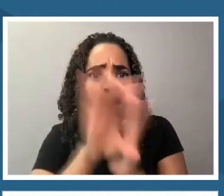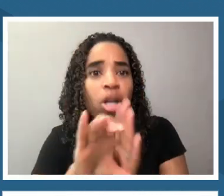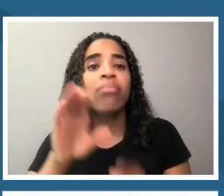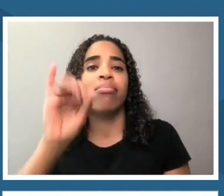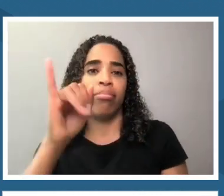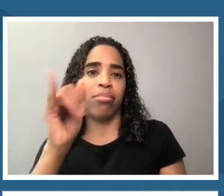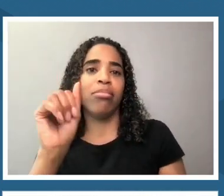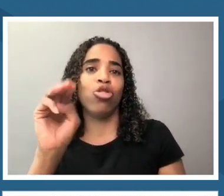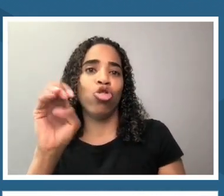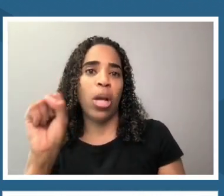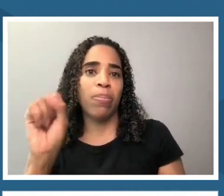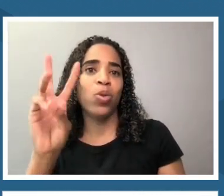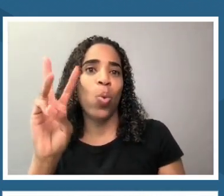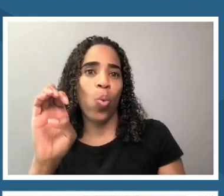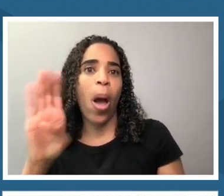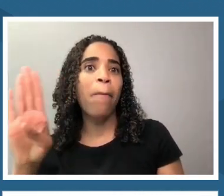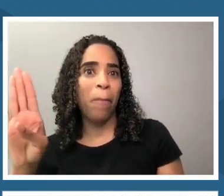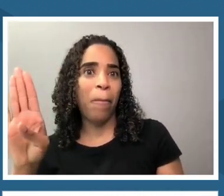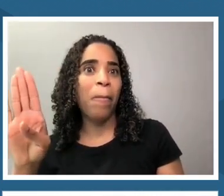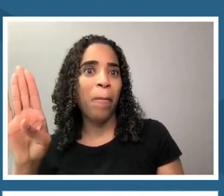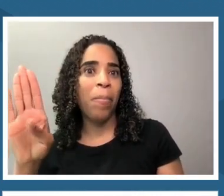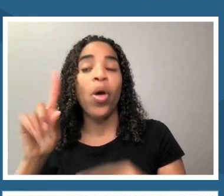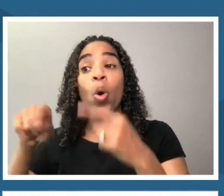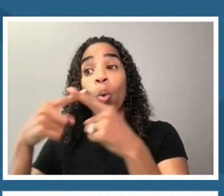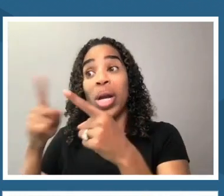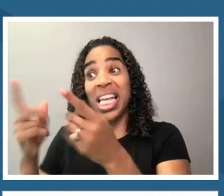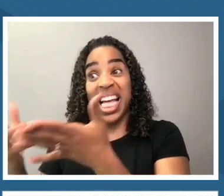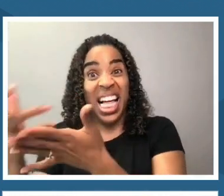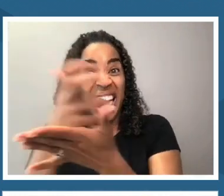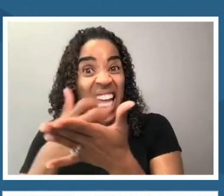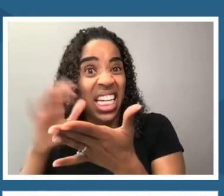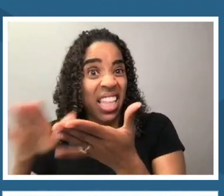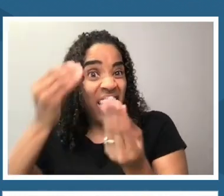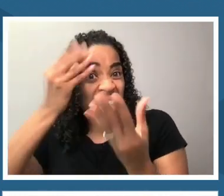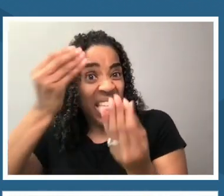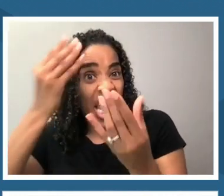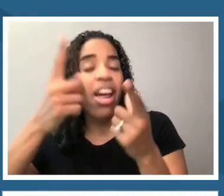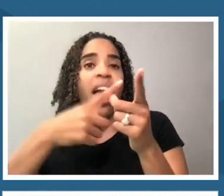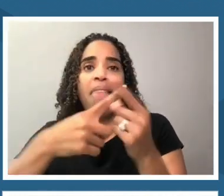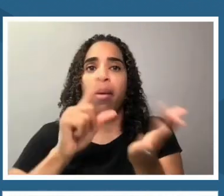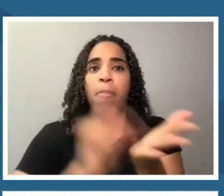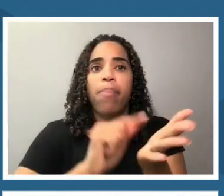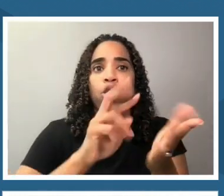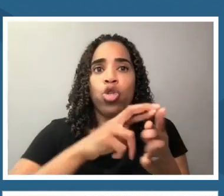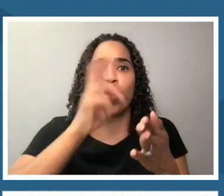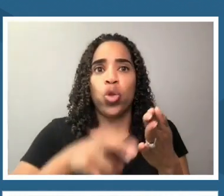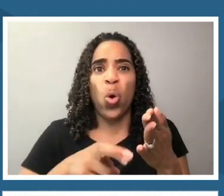time that james webb collected this data to the time that they produced this